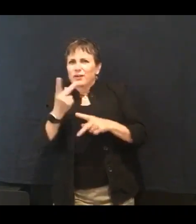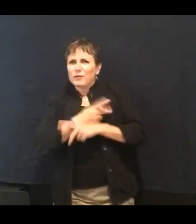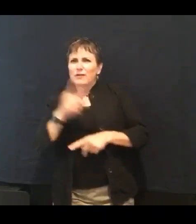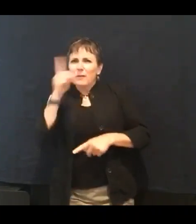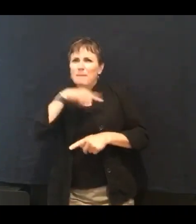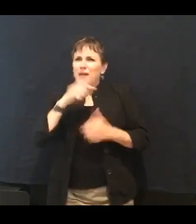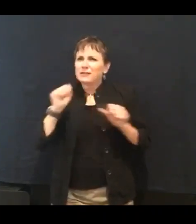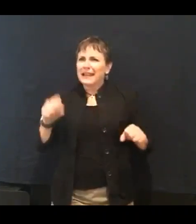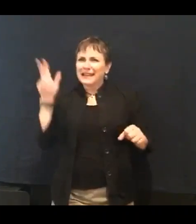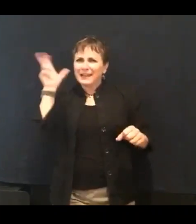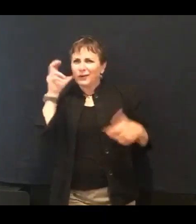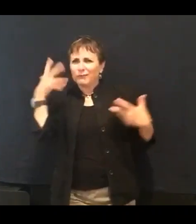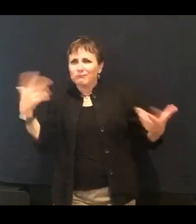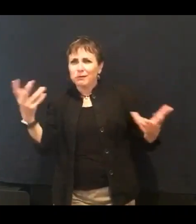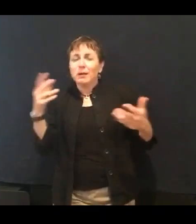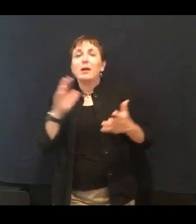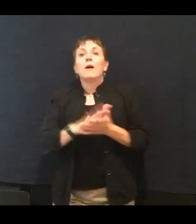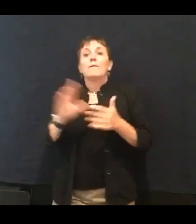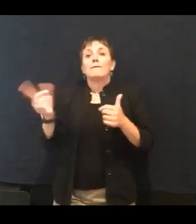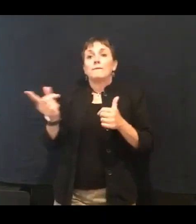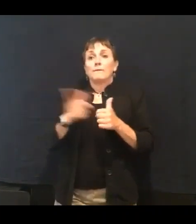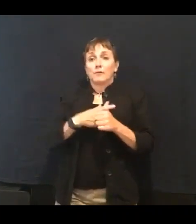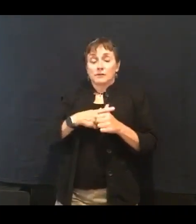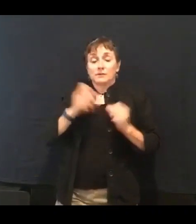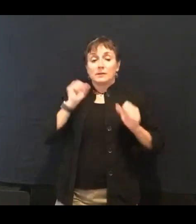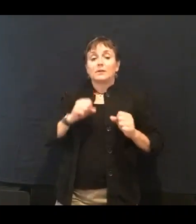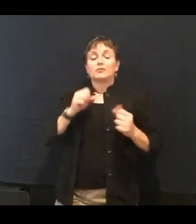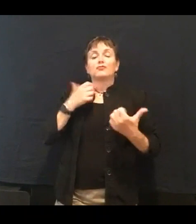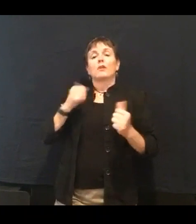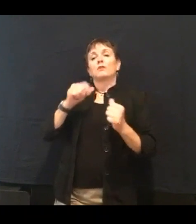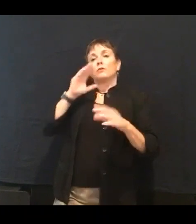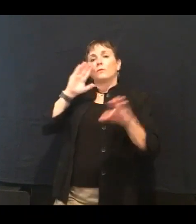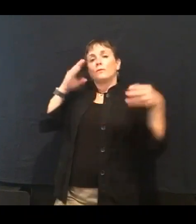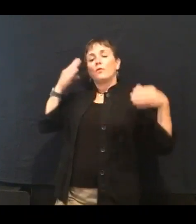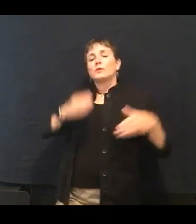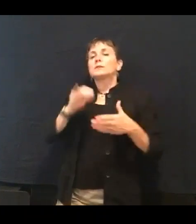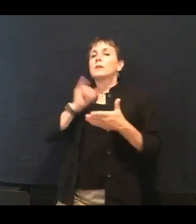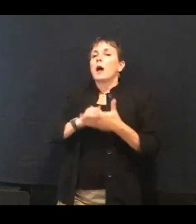thresholds for the Auditory-evoked Brain Responses, or ABR,